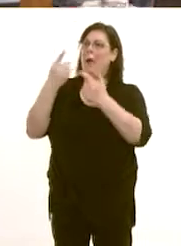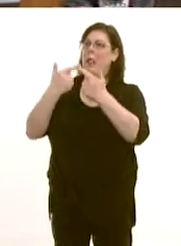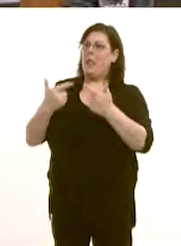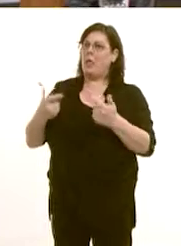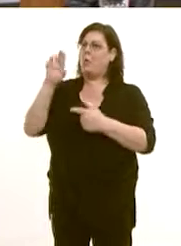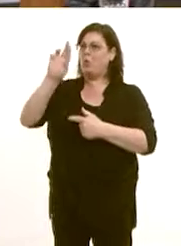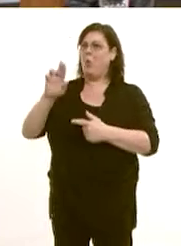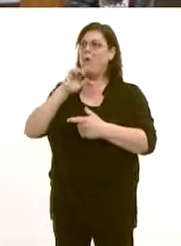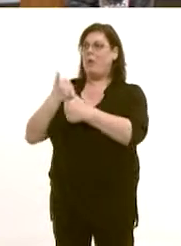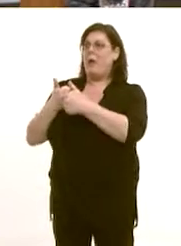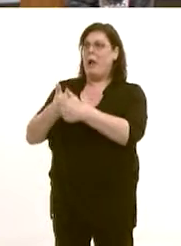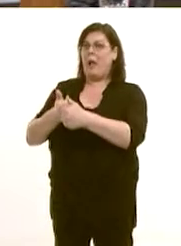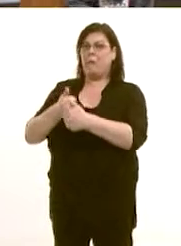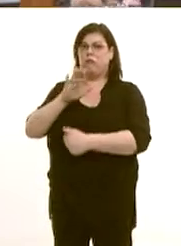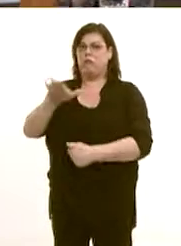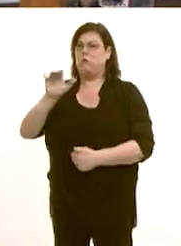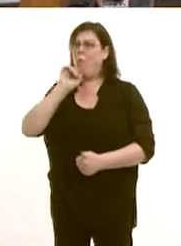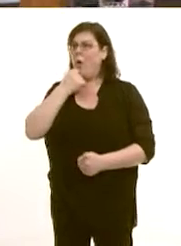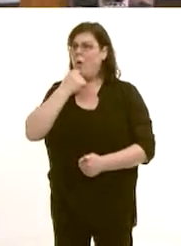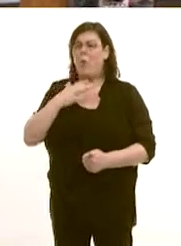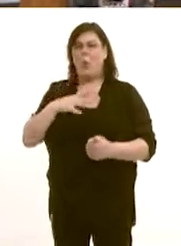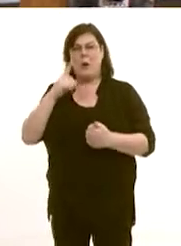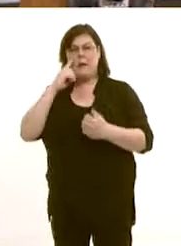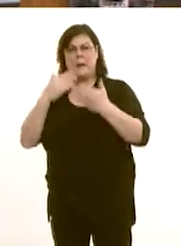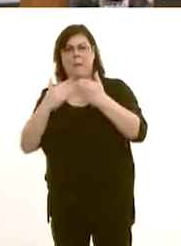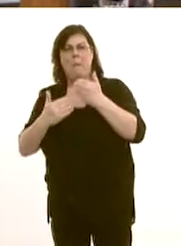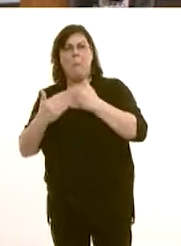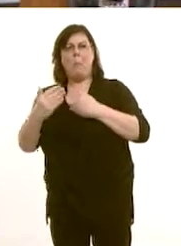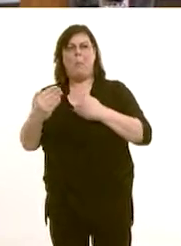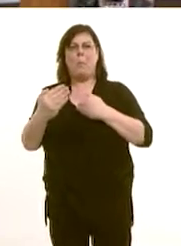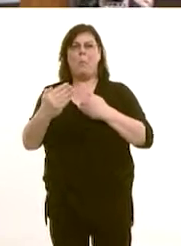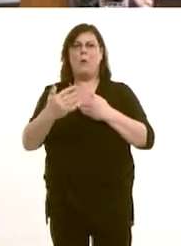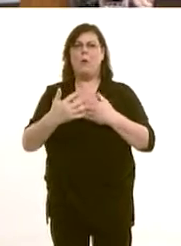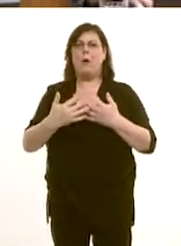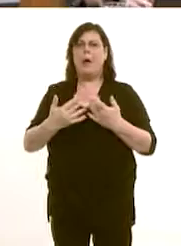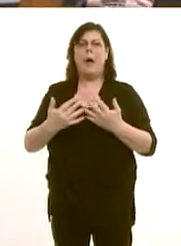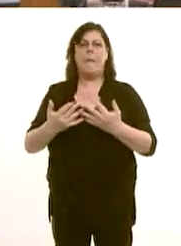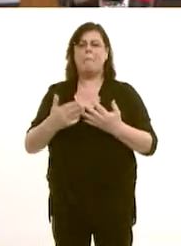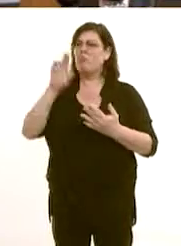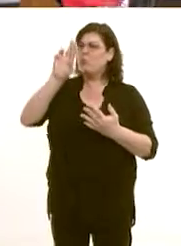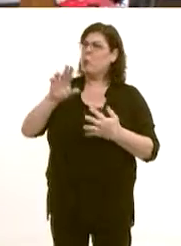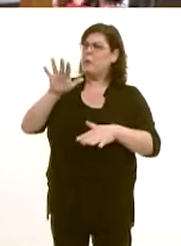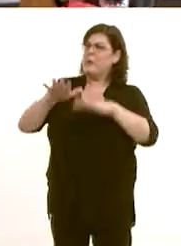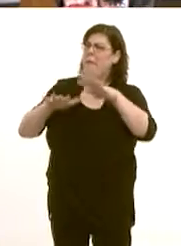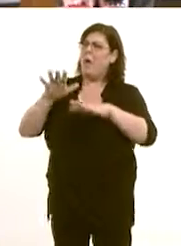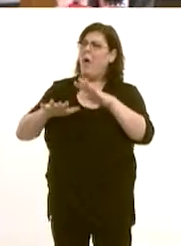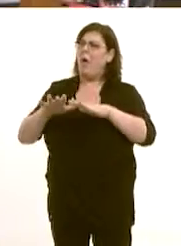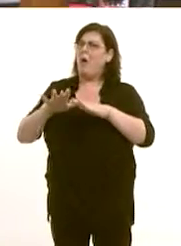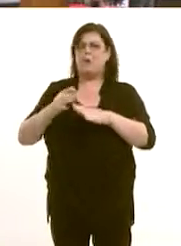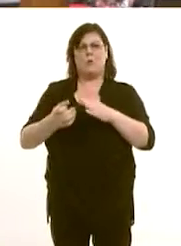And we would wish to see an increase in such arrangements in terms of Welsh-medium secondary schools in Powys too.